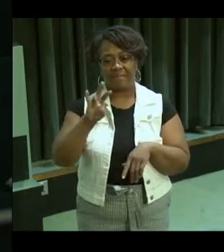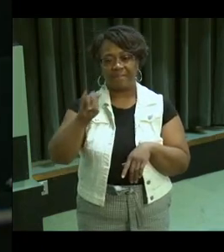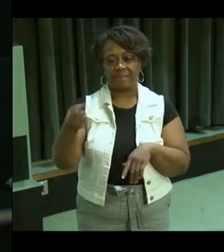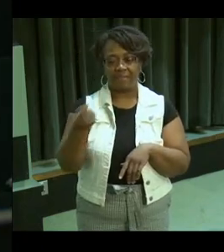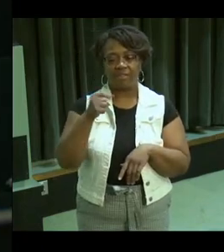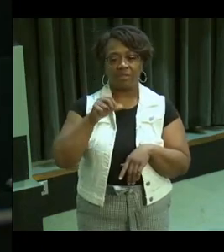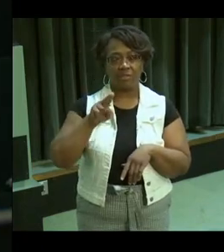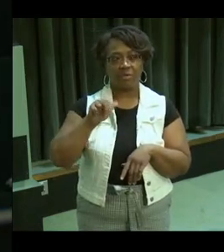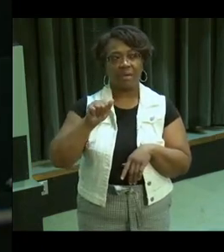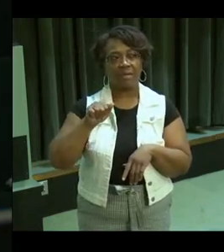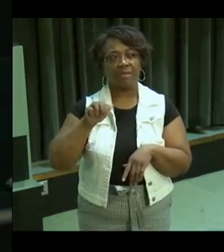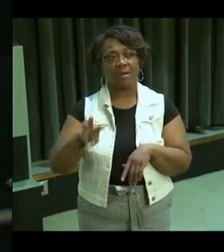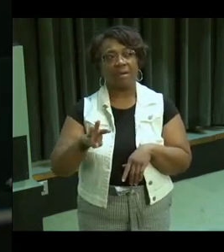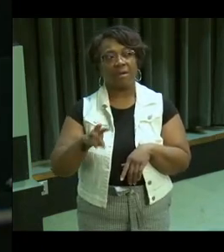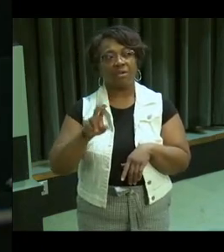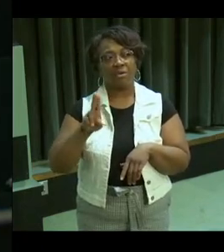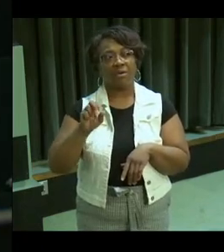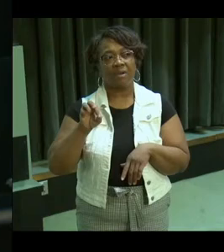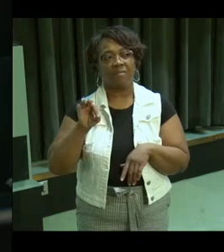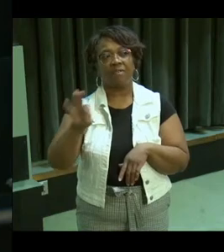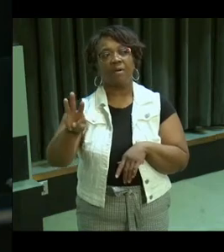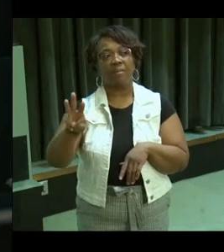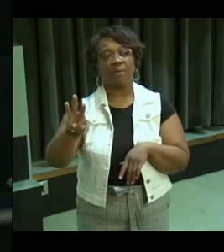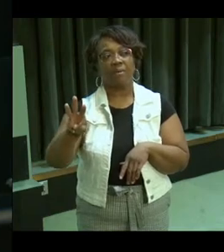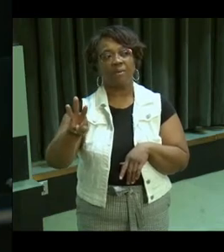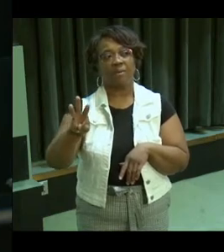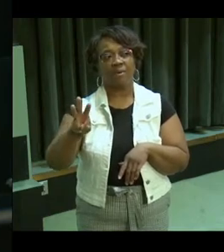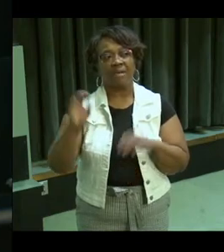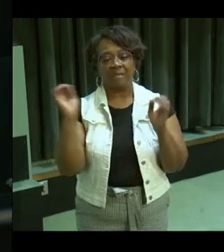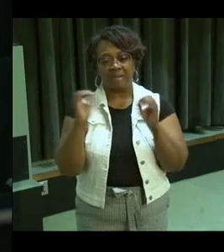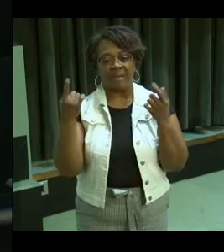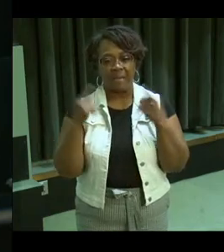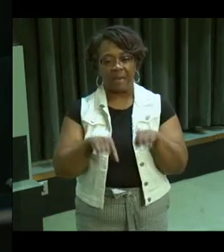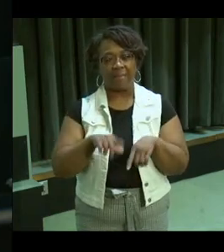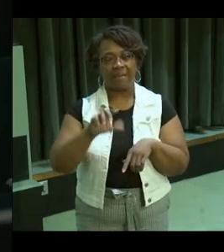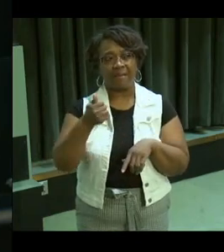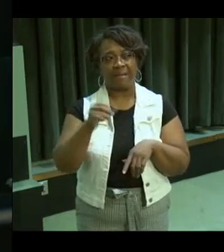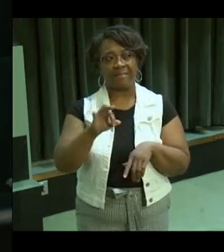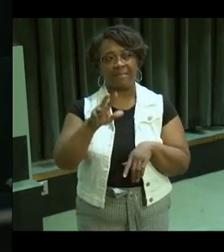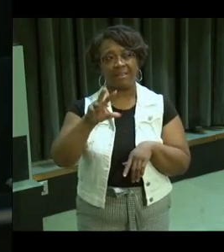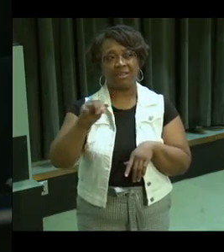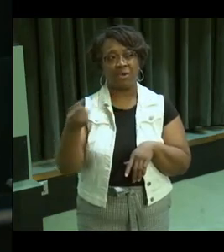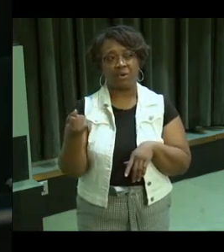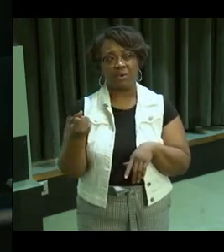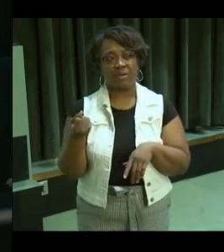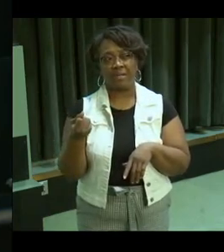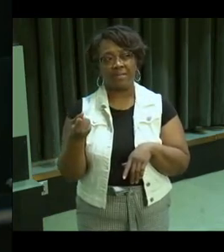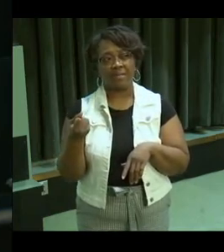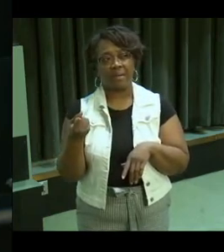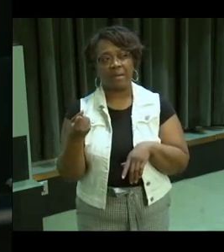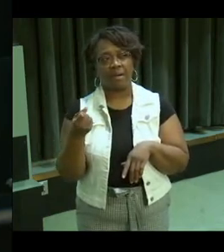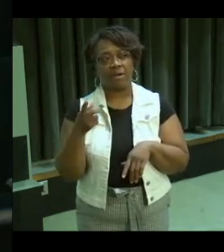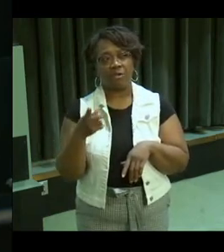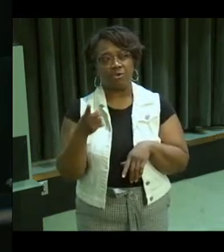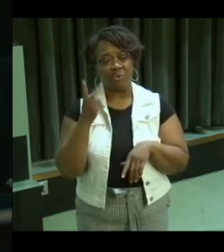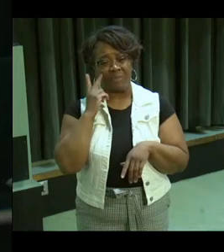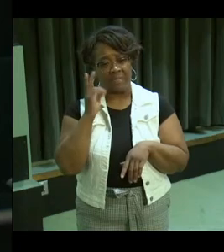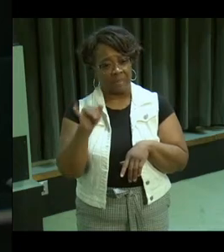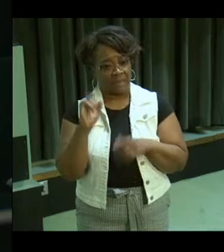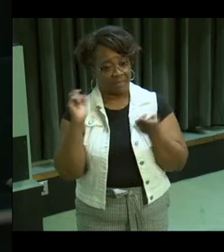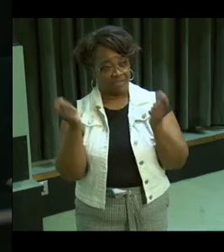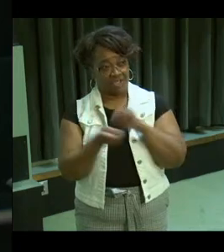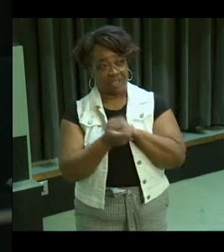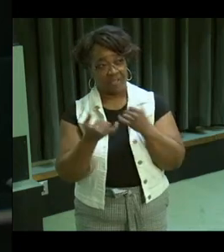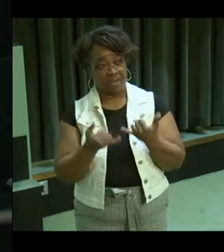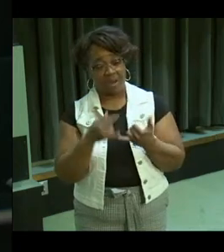UFW, but really, like nothing